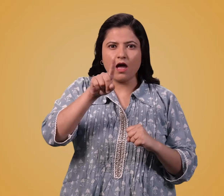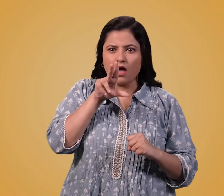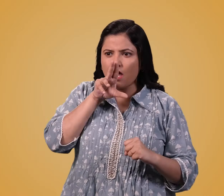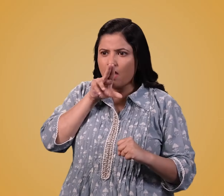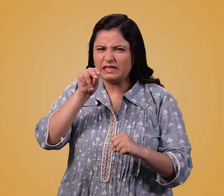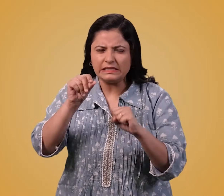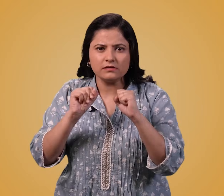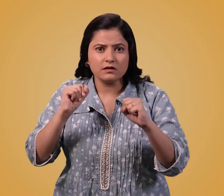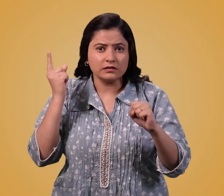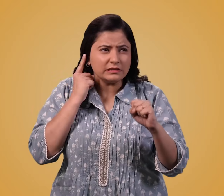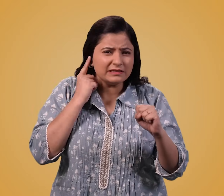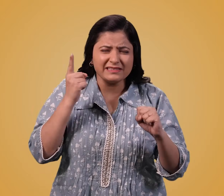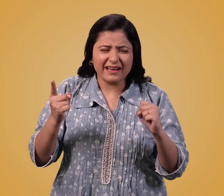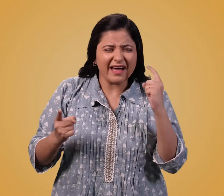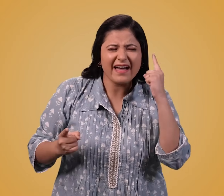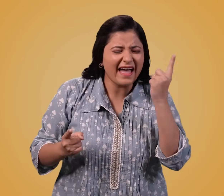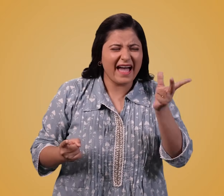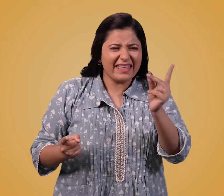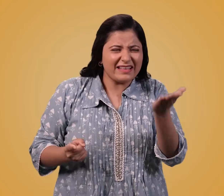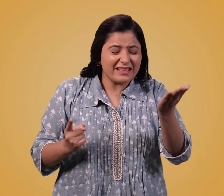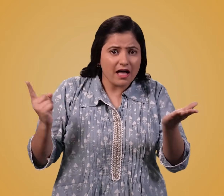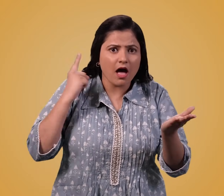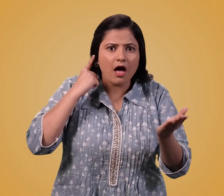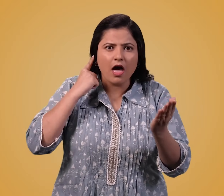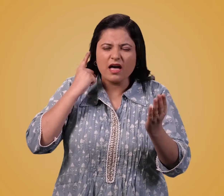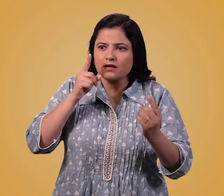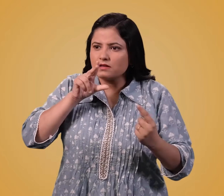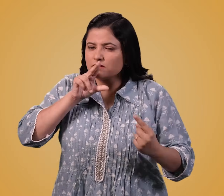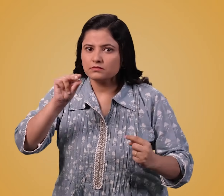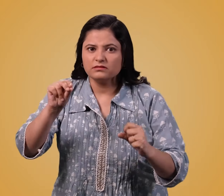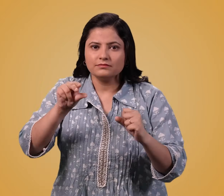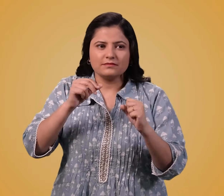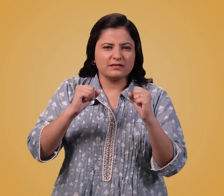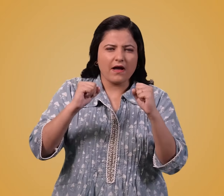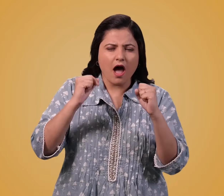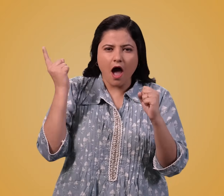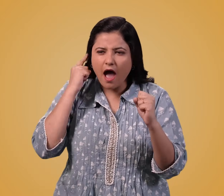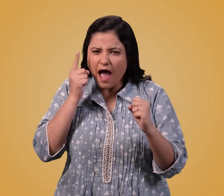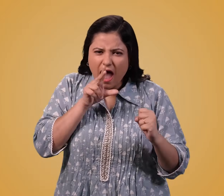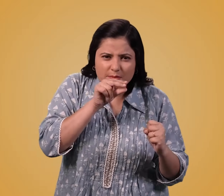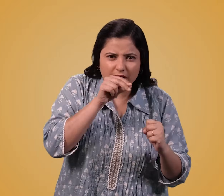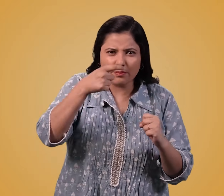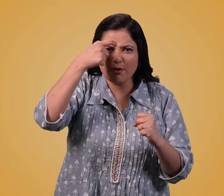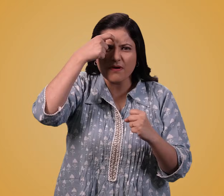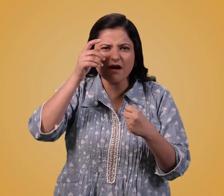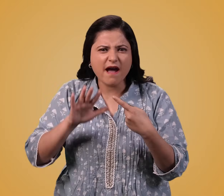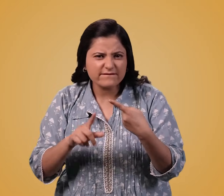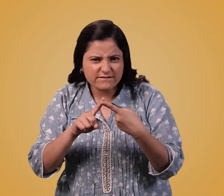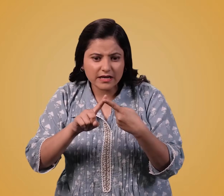it is very difficult to speak to people because of the loud music. No matter how loud you speak it is difficult.